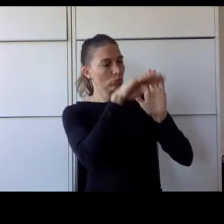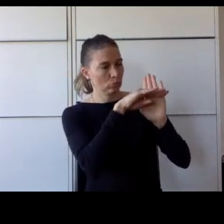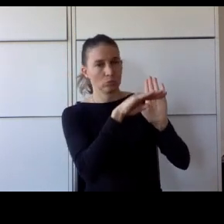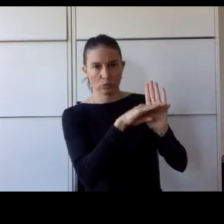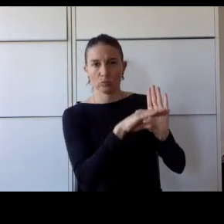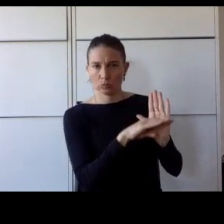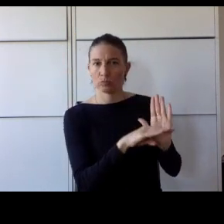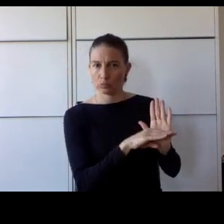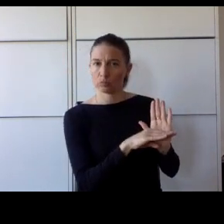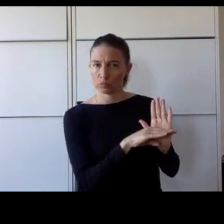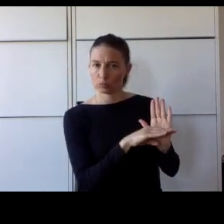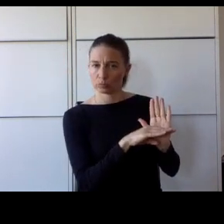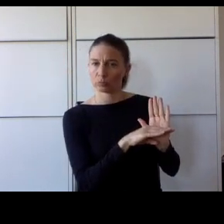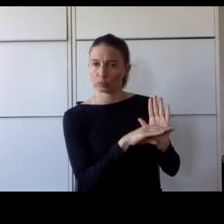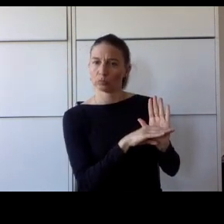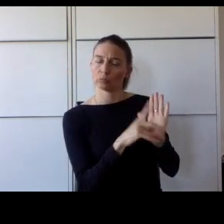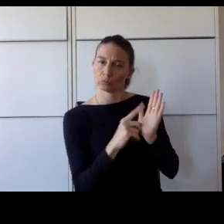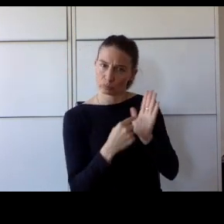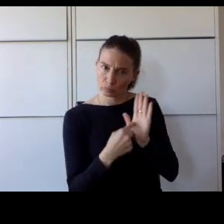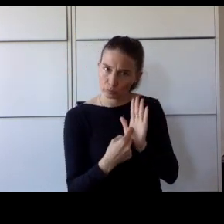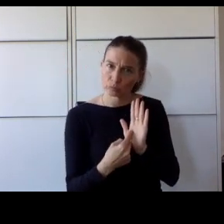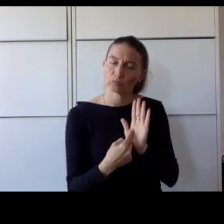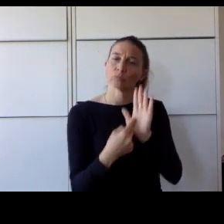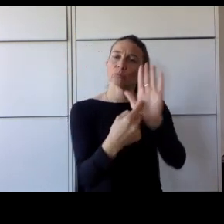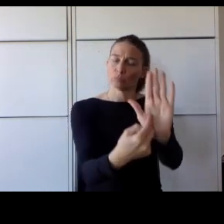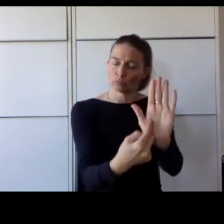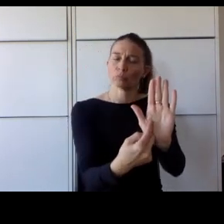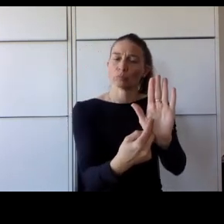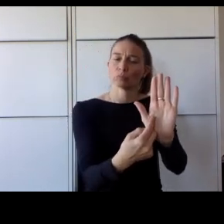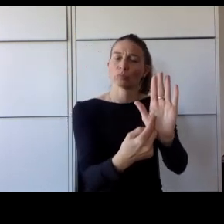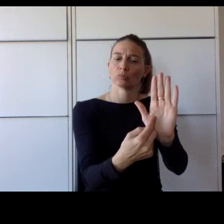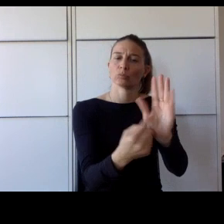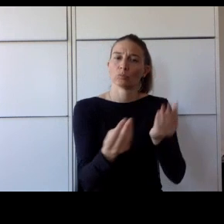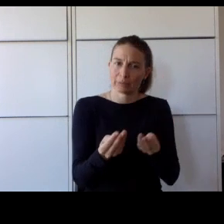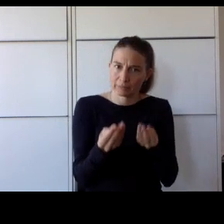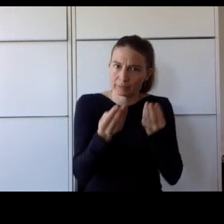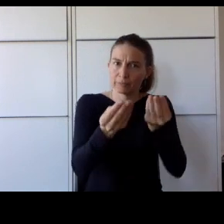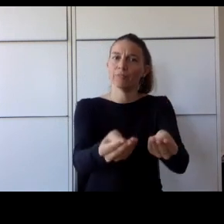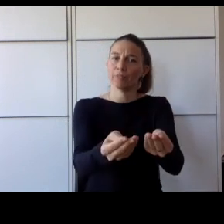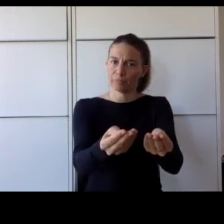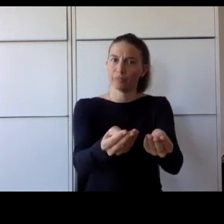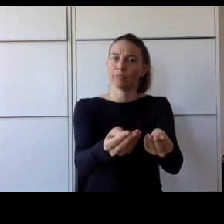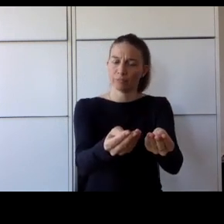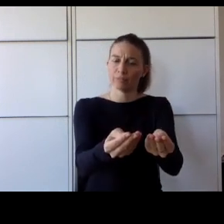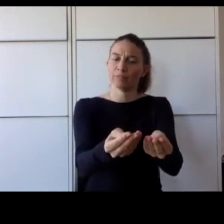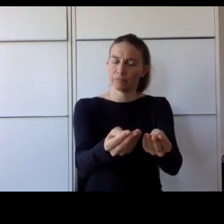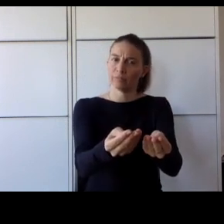that will provide presumption of conformity meaning